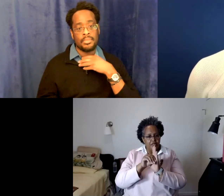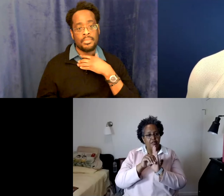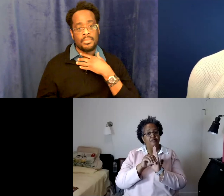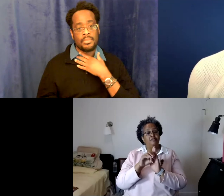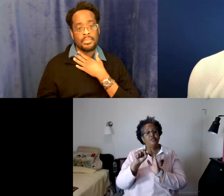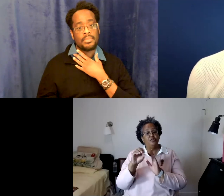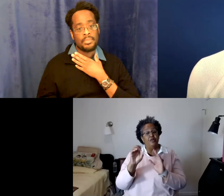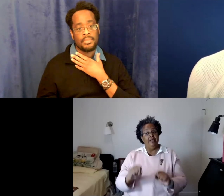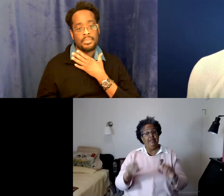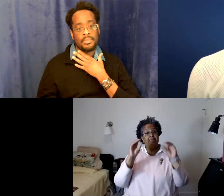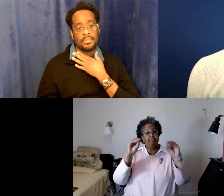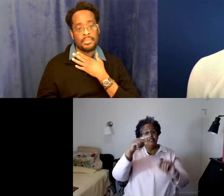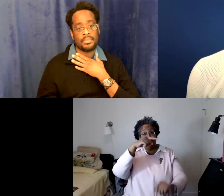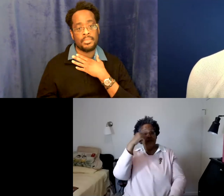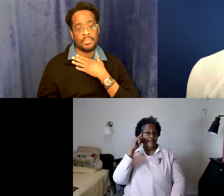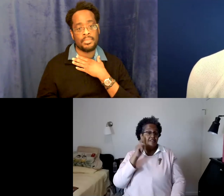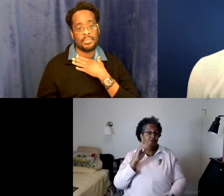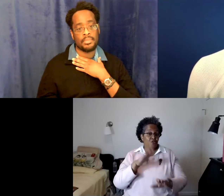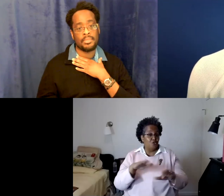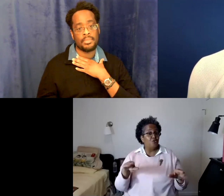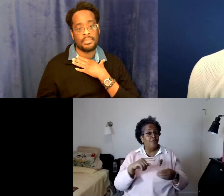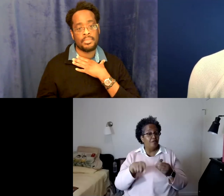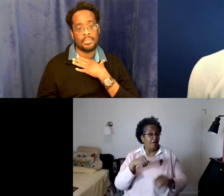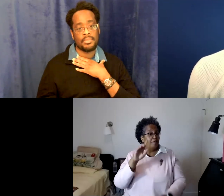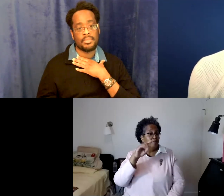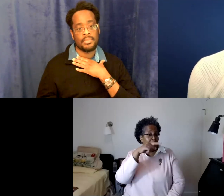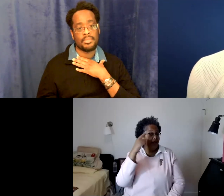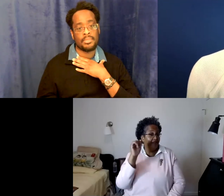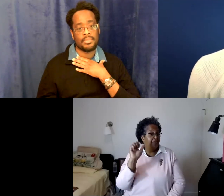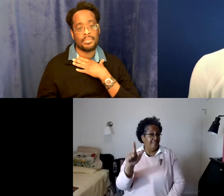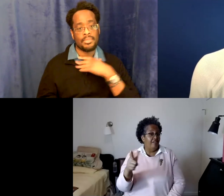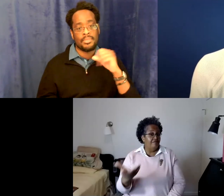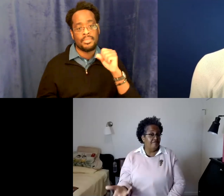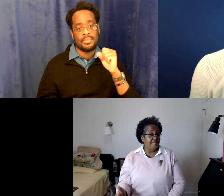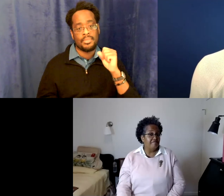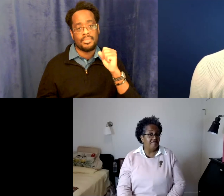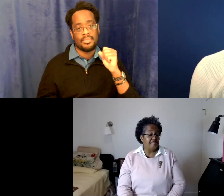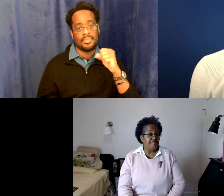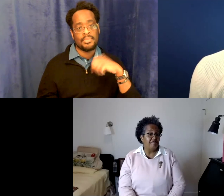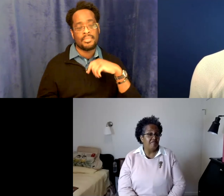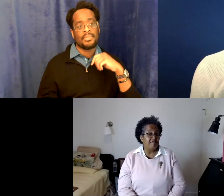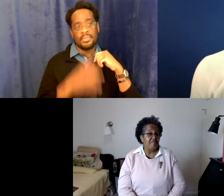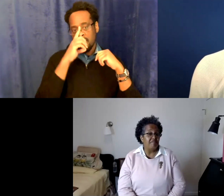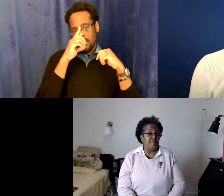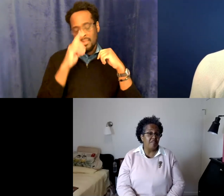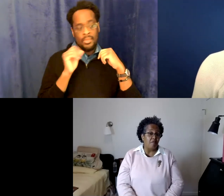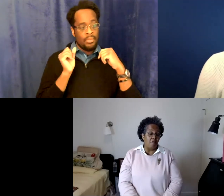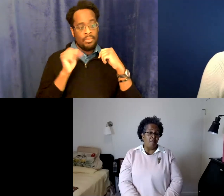development within the curriculums to teach black deaf children about black deaf asl joseph says yes